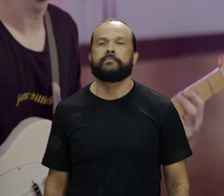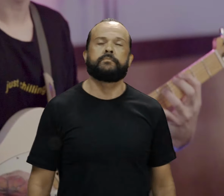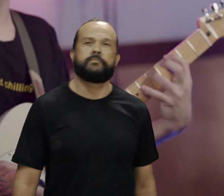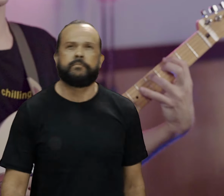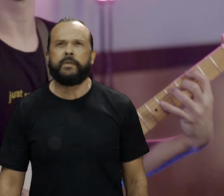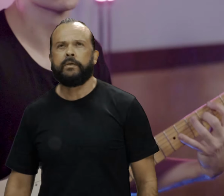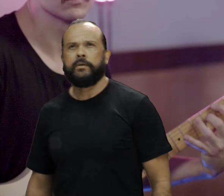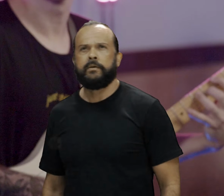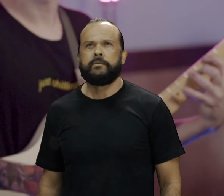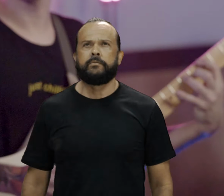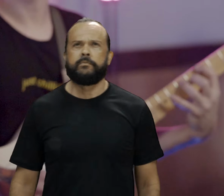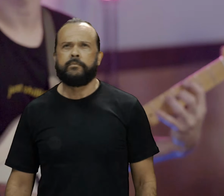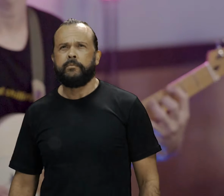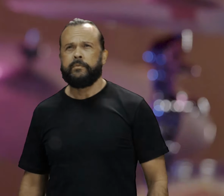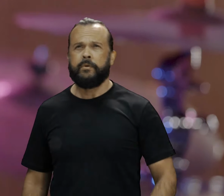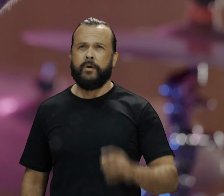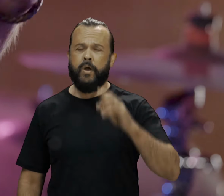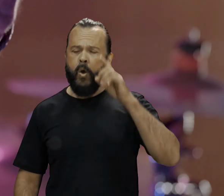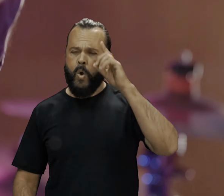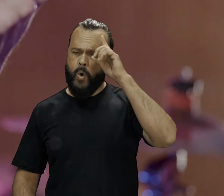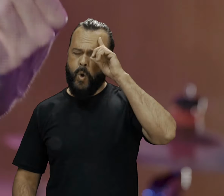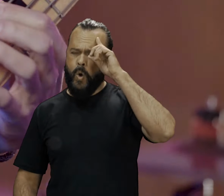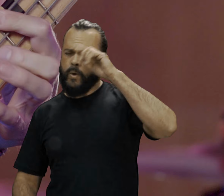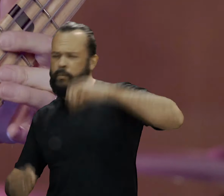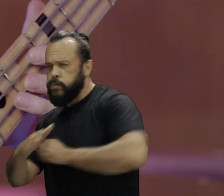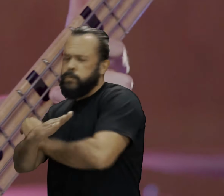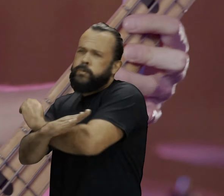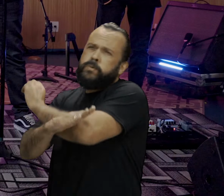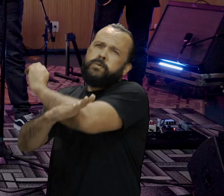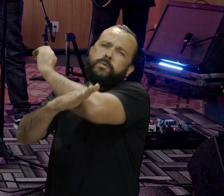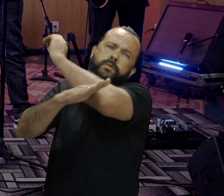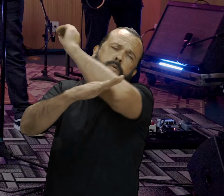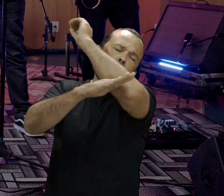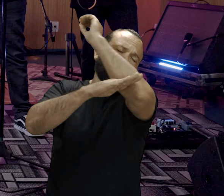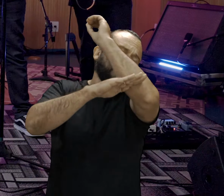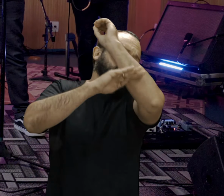I spent the whole day away